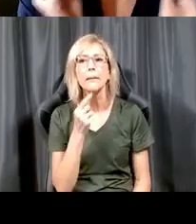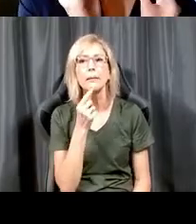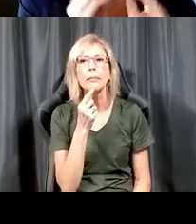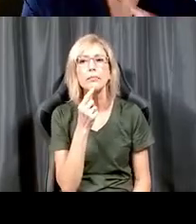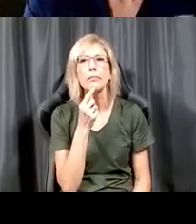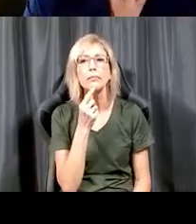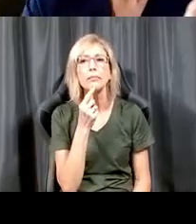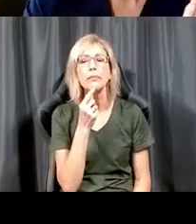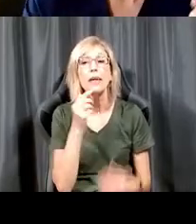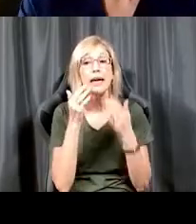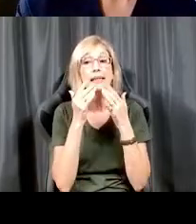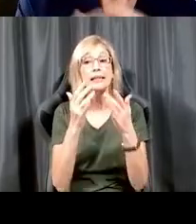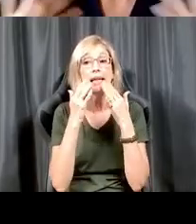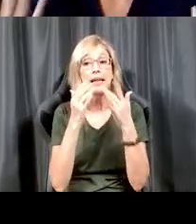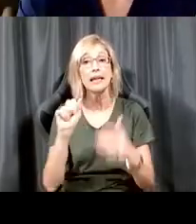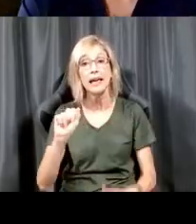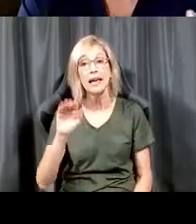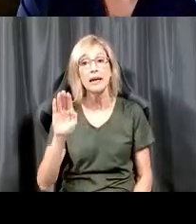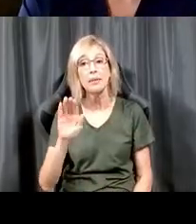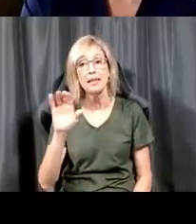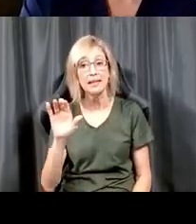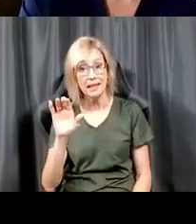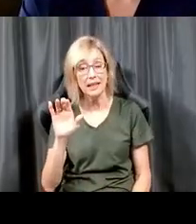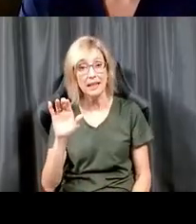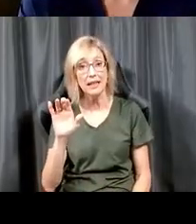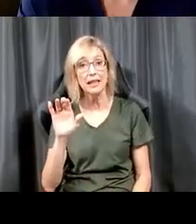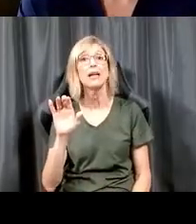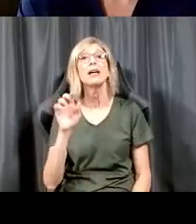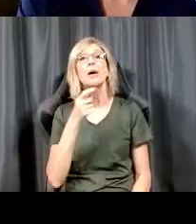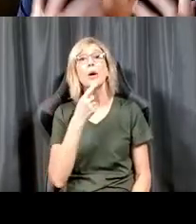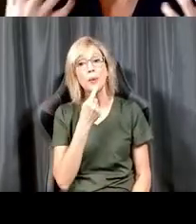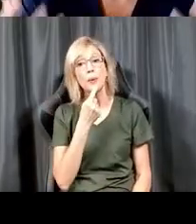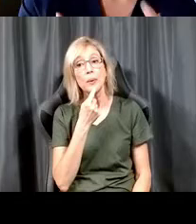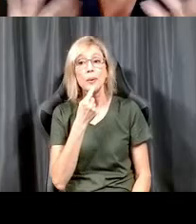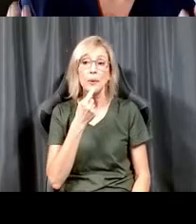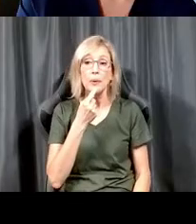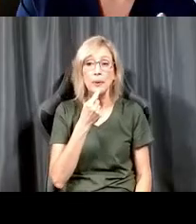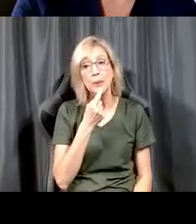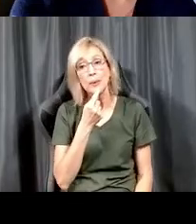just sing the alphabet. Singing in general. Also another way to really move the mouth around.